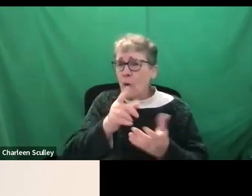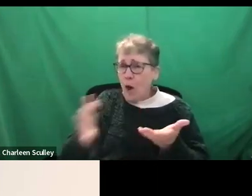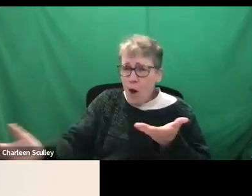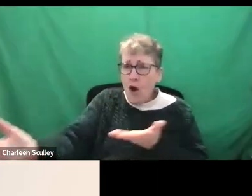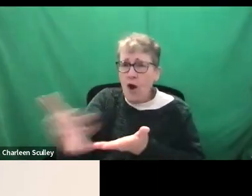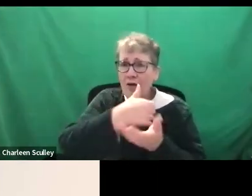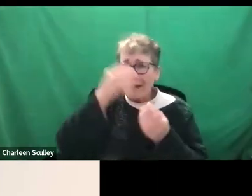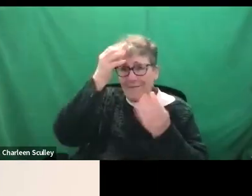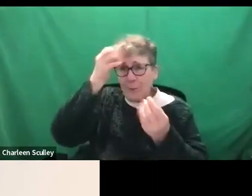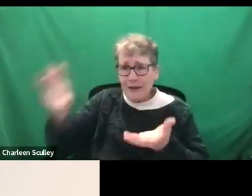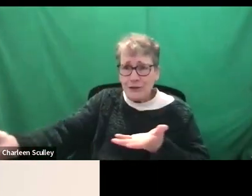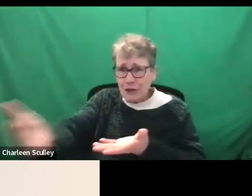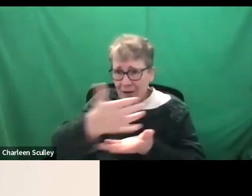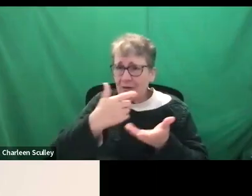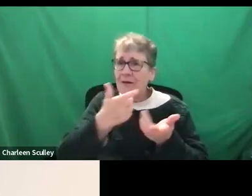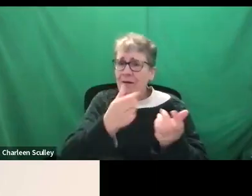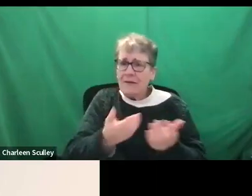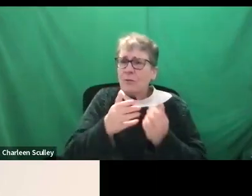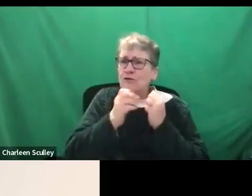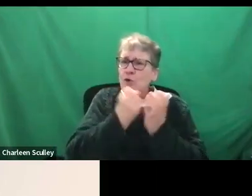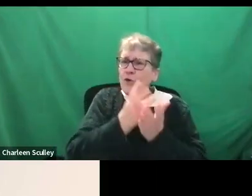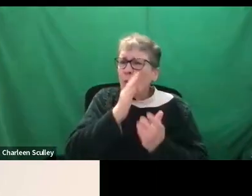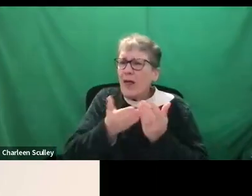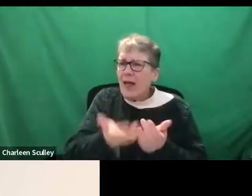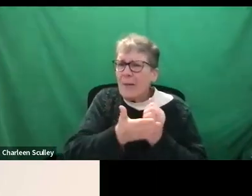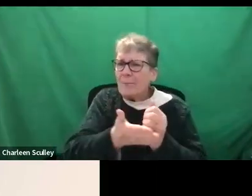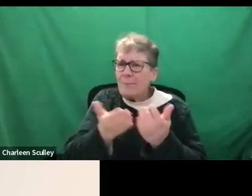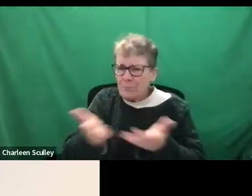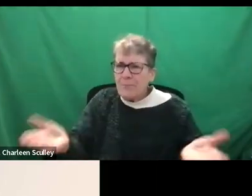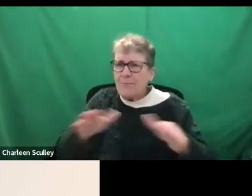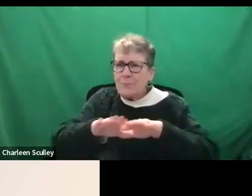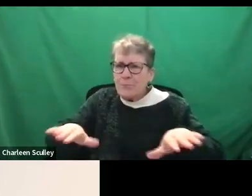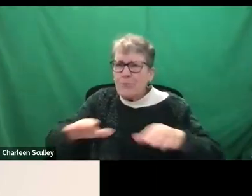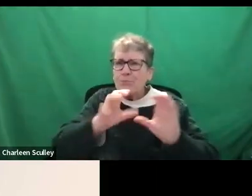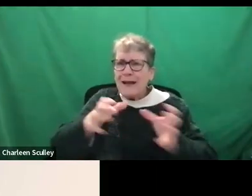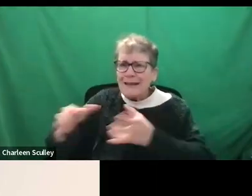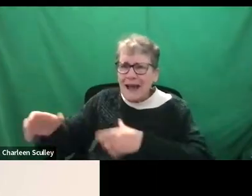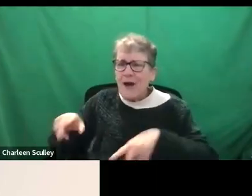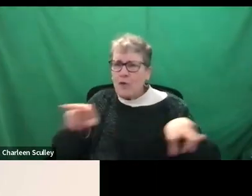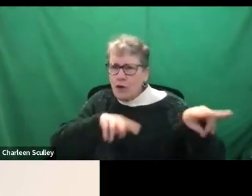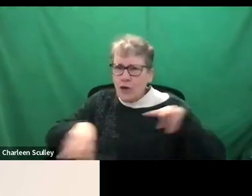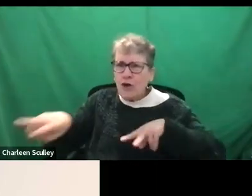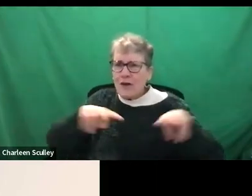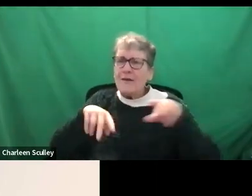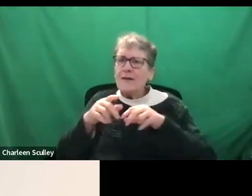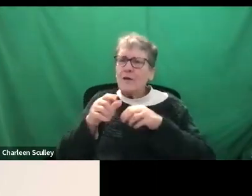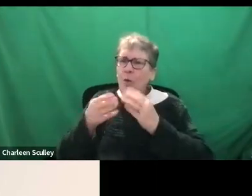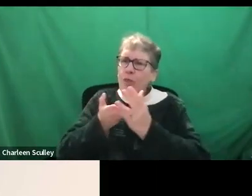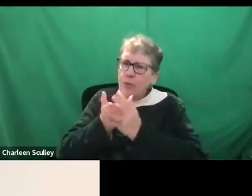a values-centered decision after collecting all the potential, all of the evidence, all of the resources,